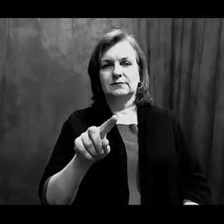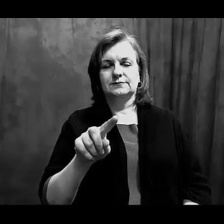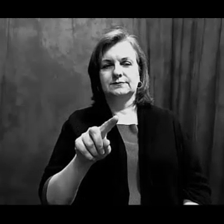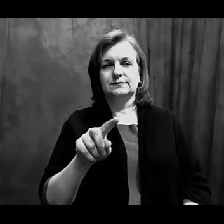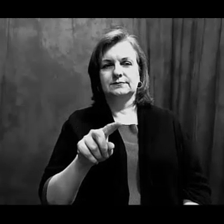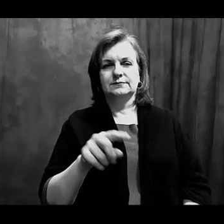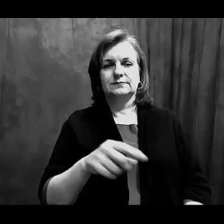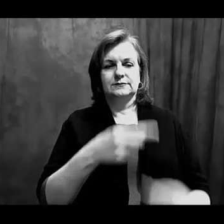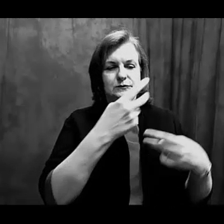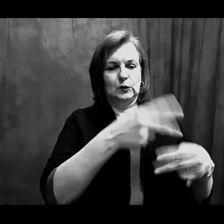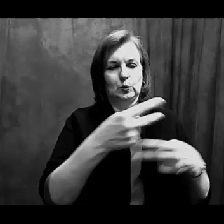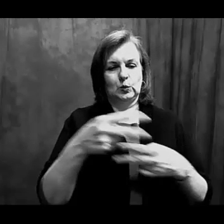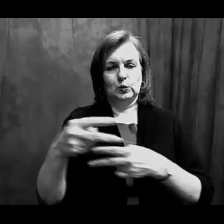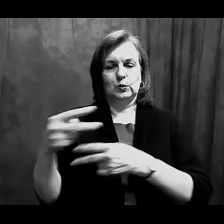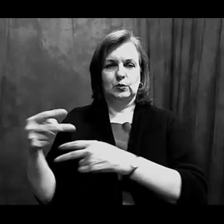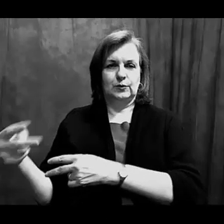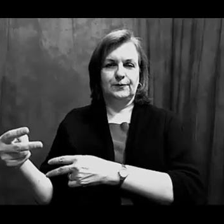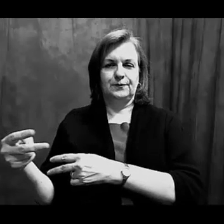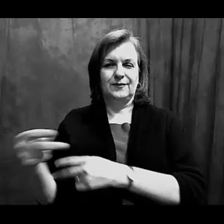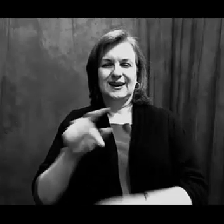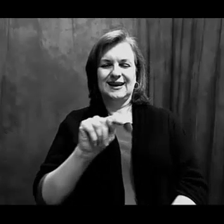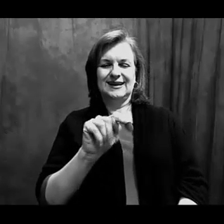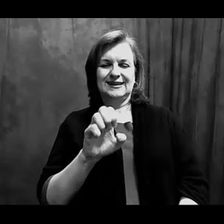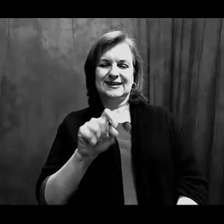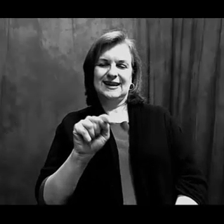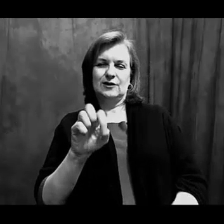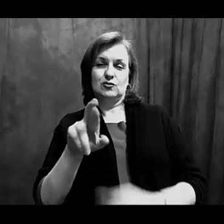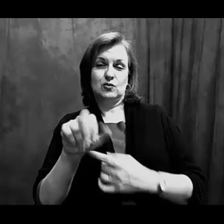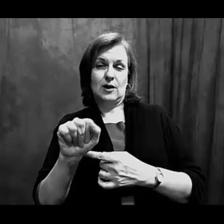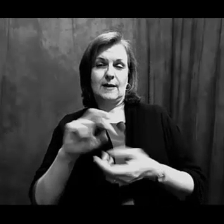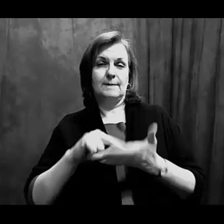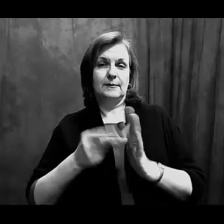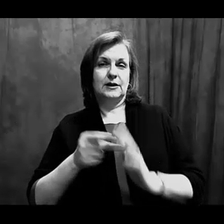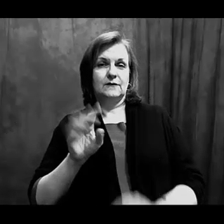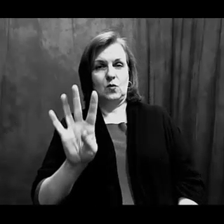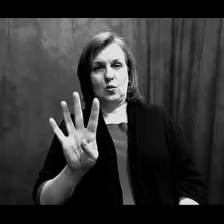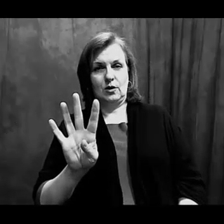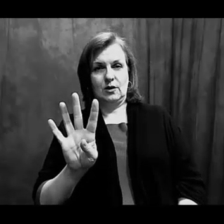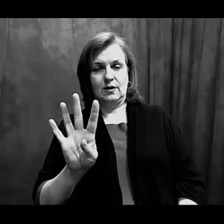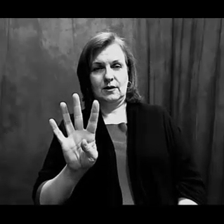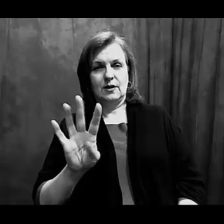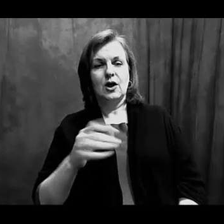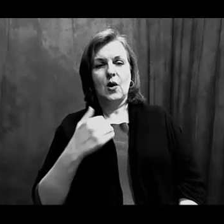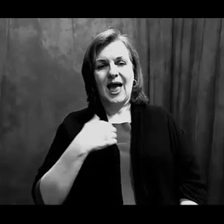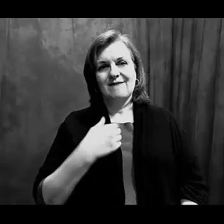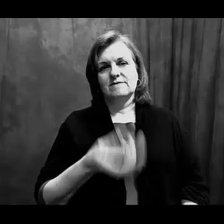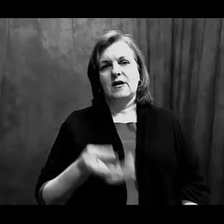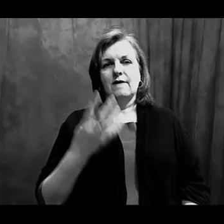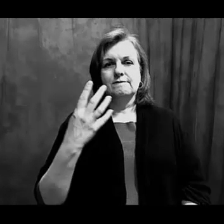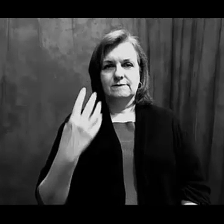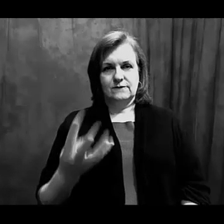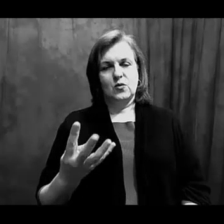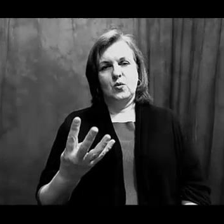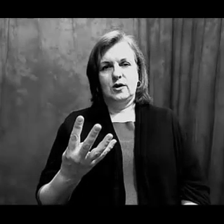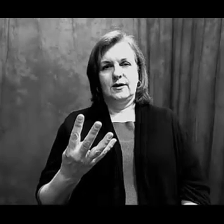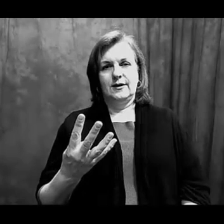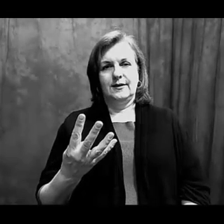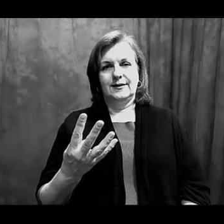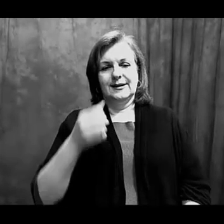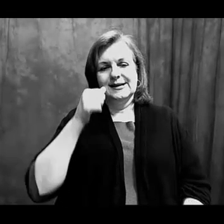Tet red tetra = 4 so you have 4